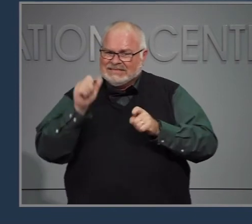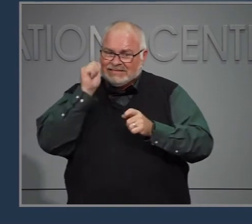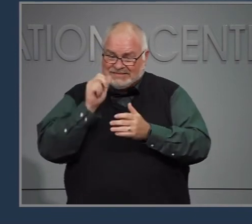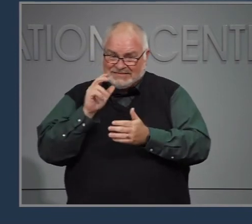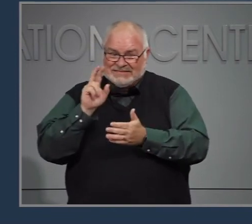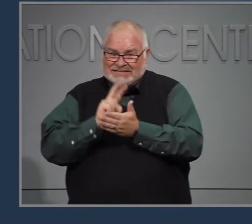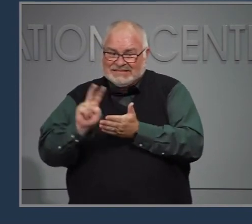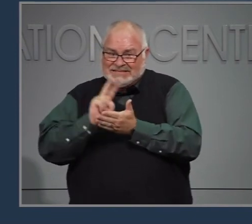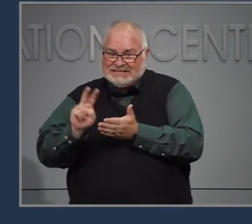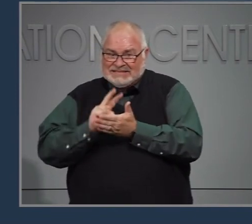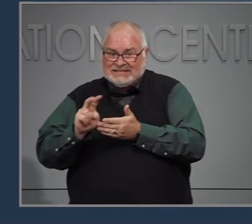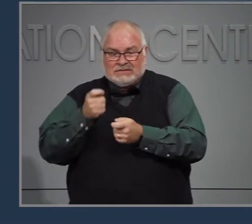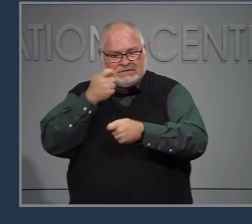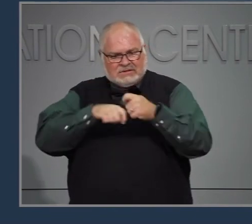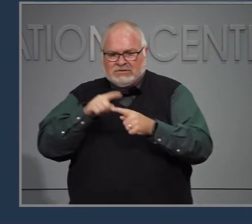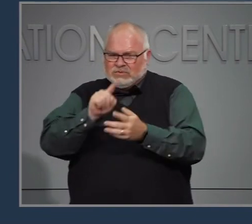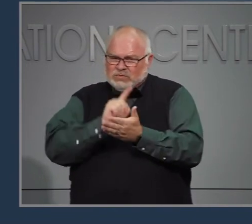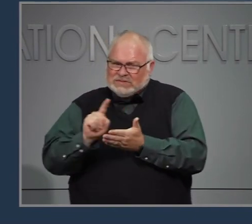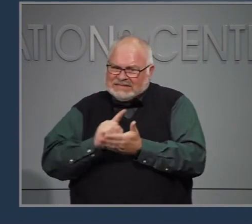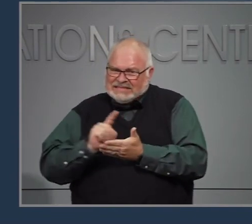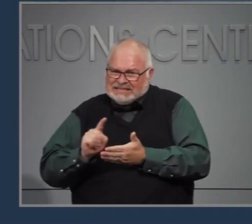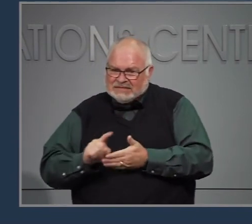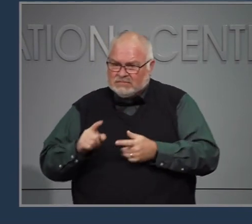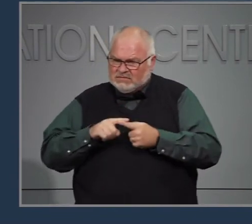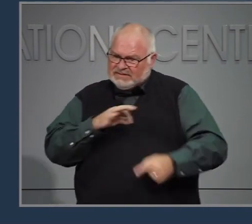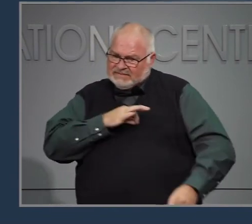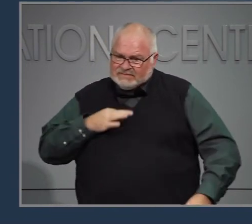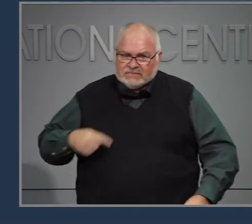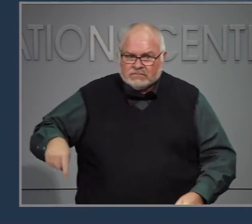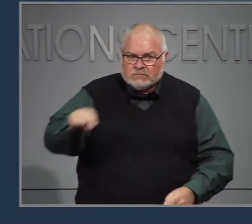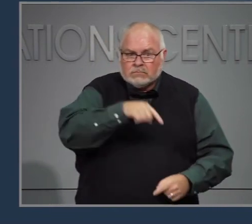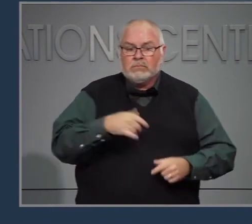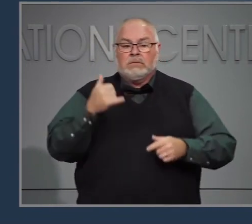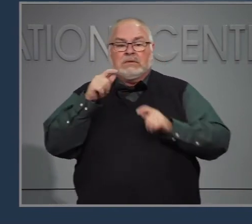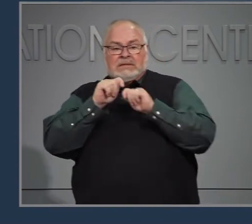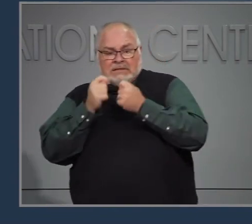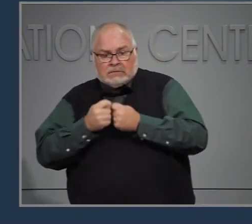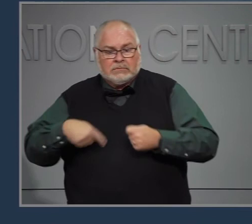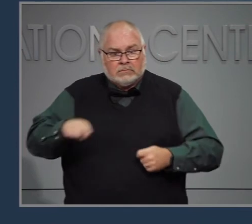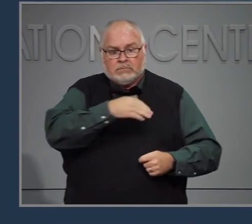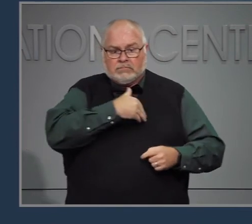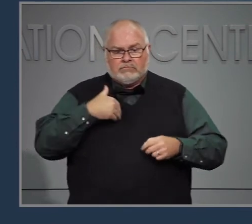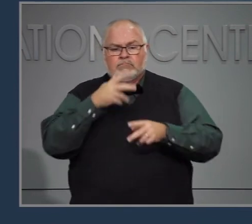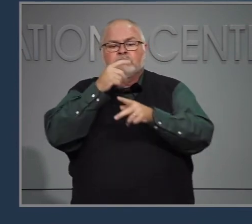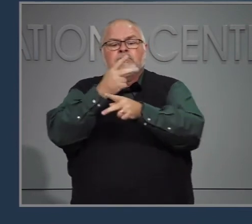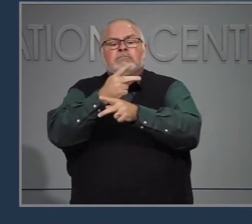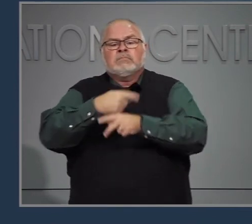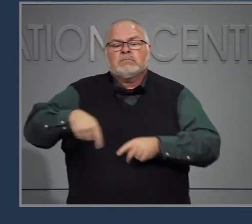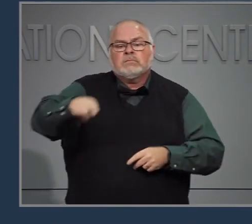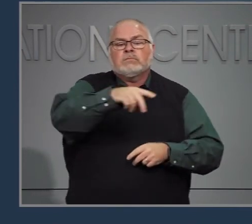NURSING HOMES STAFF. THE CLINICAL TEAM MEMBERS WHO CARE FOR NURSING HOME RESIDENTS LIVE IN OUR COMMUNITIES WHERE